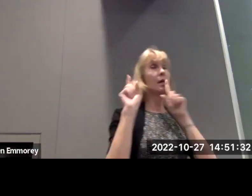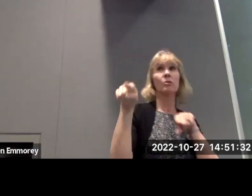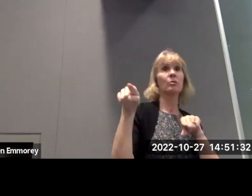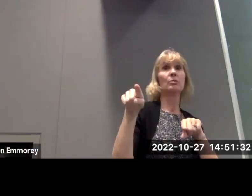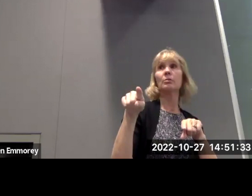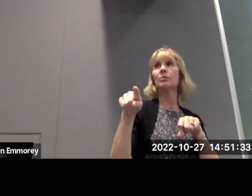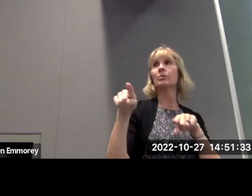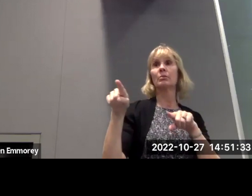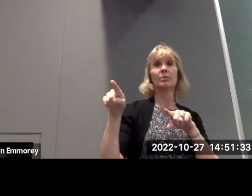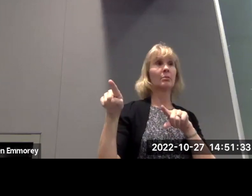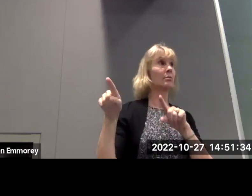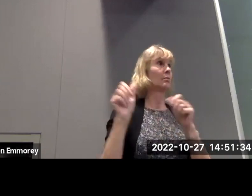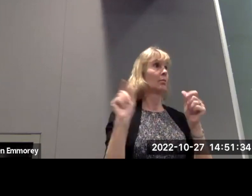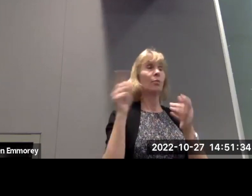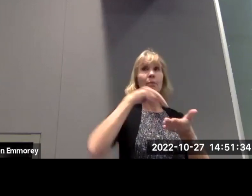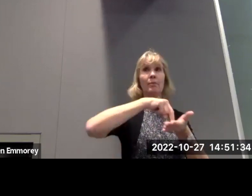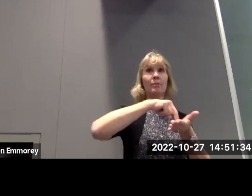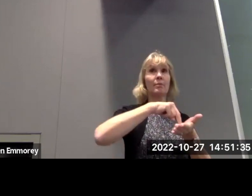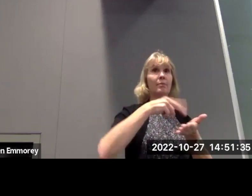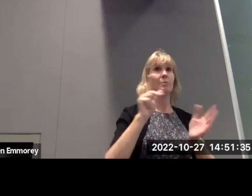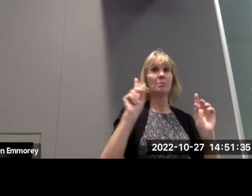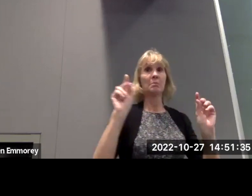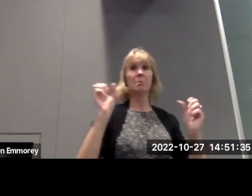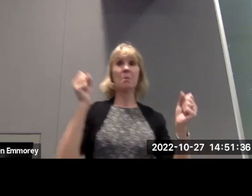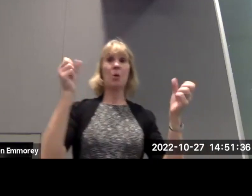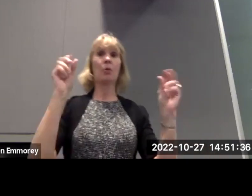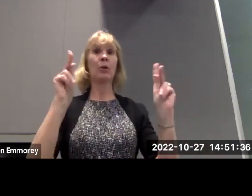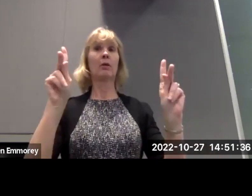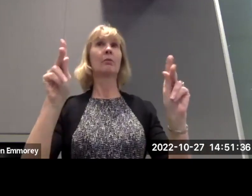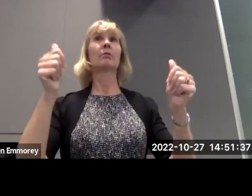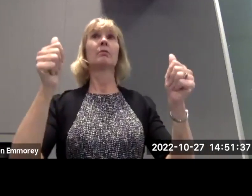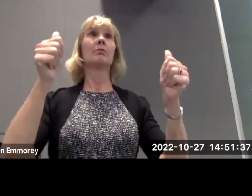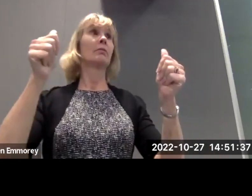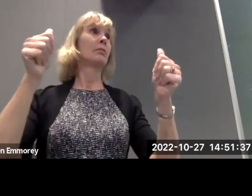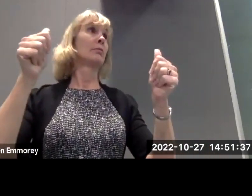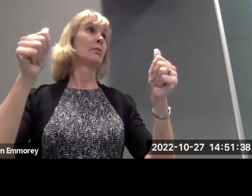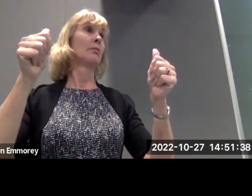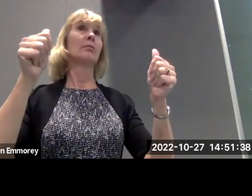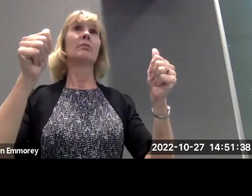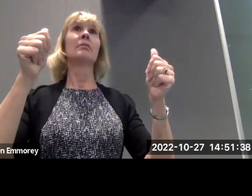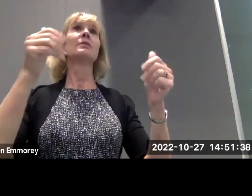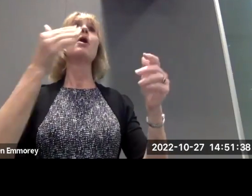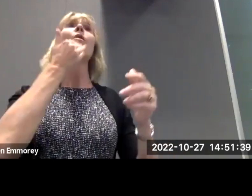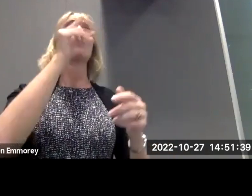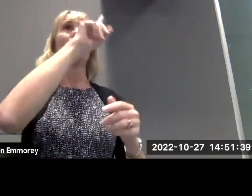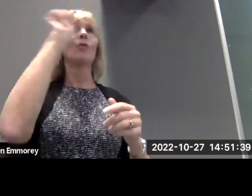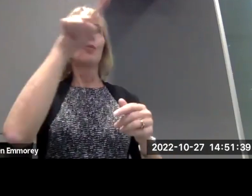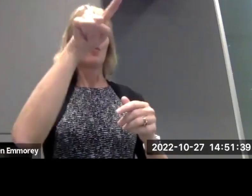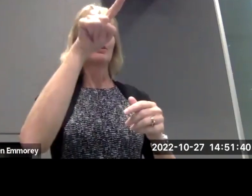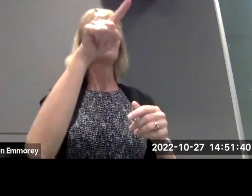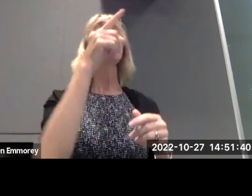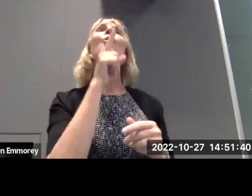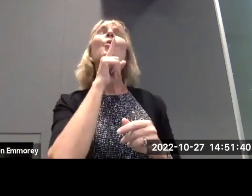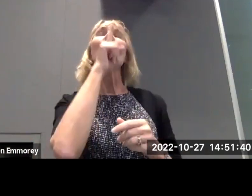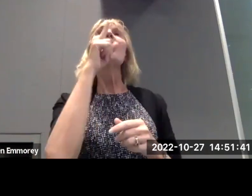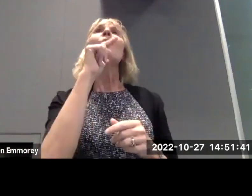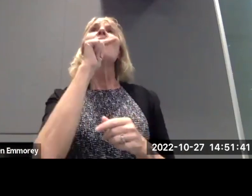So we're actually not looking at hearing signers. But there are some some things that do look at hearing signers to see if